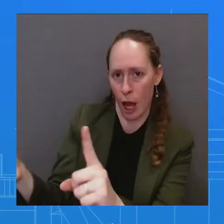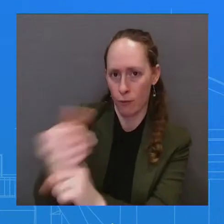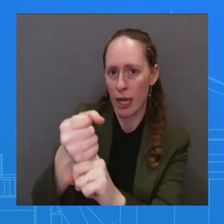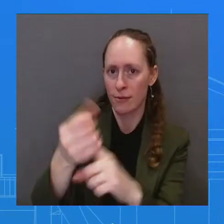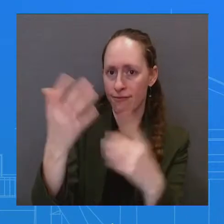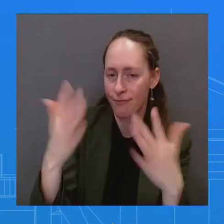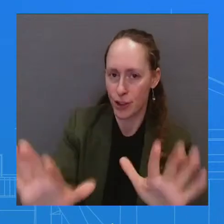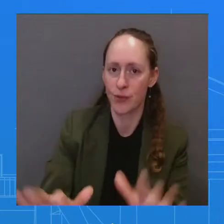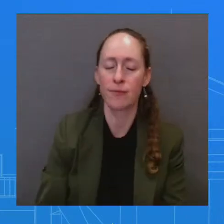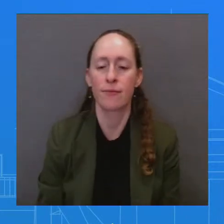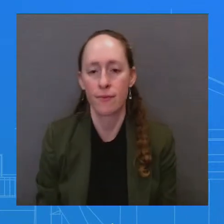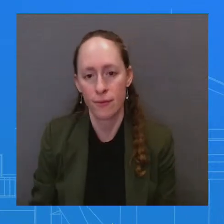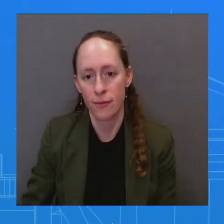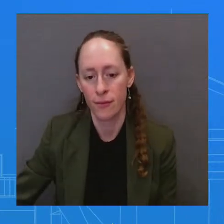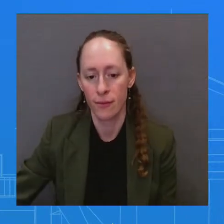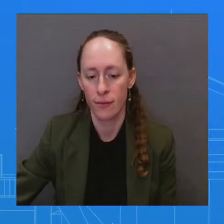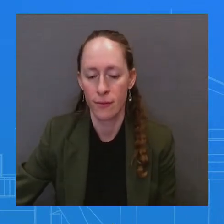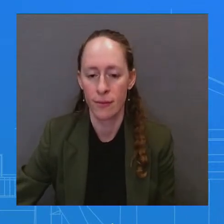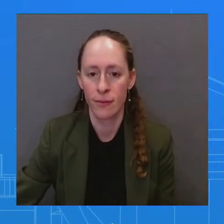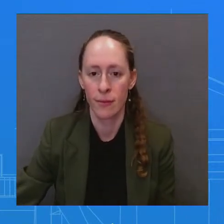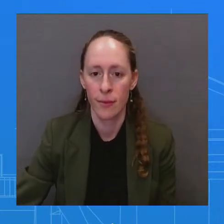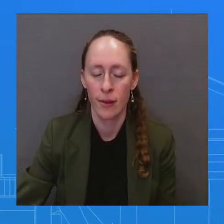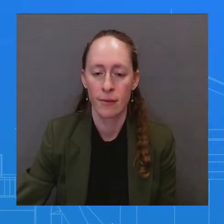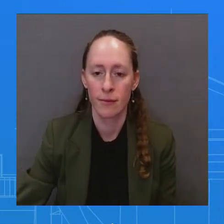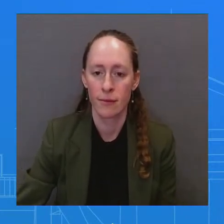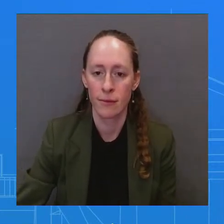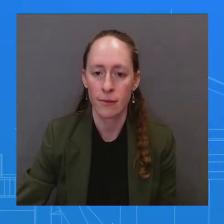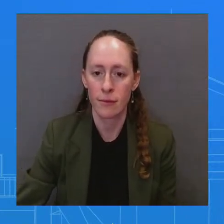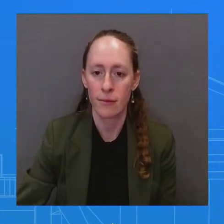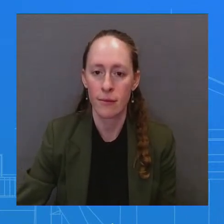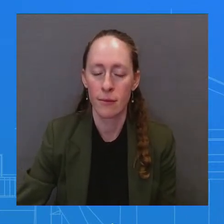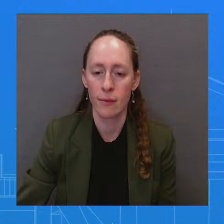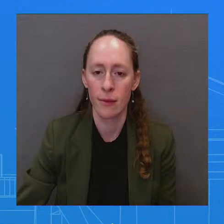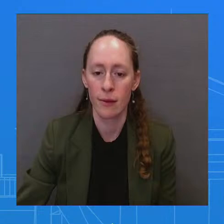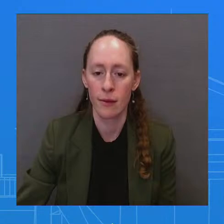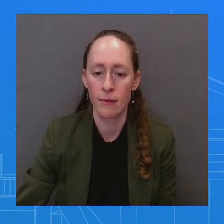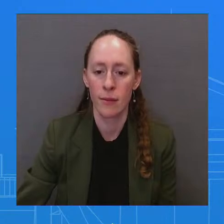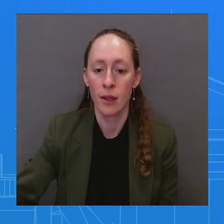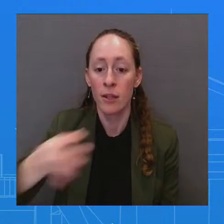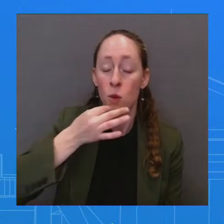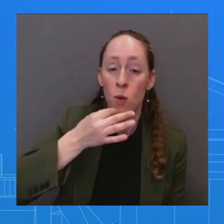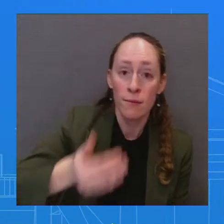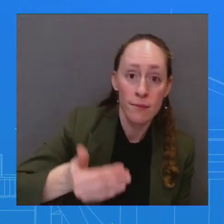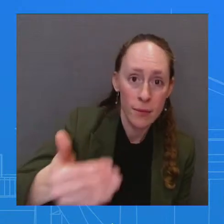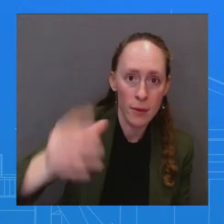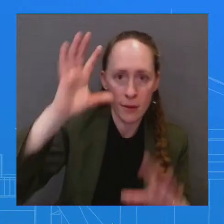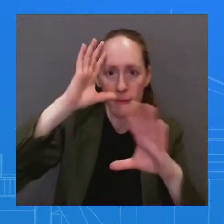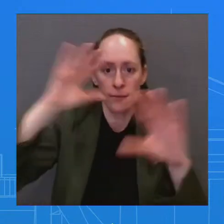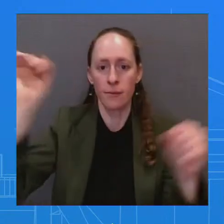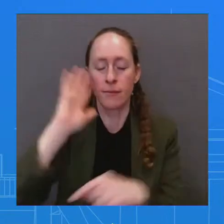in a couple of hours. So, want to say a few words here about what the President has been doing to work low- --